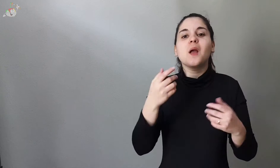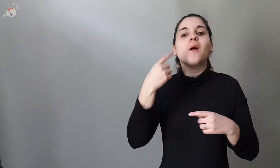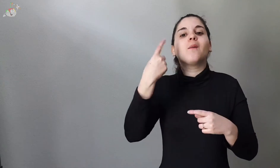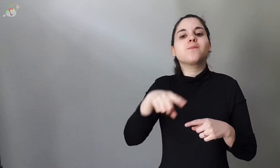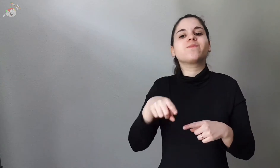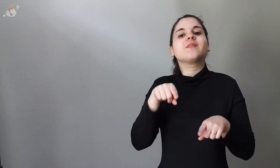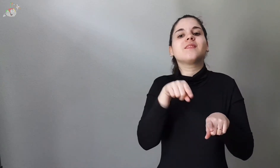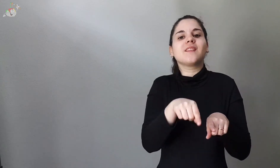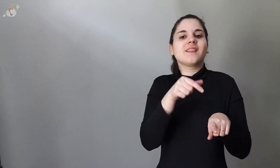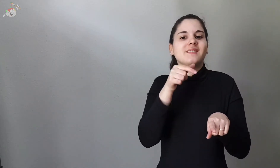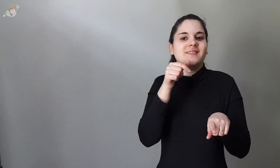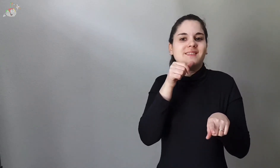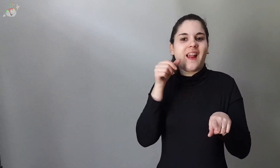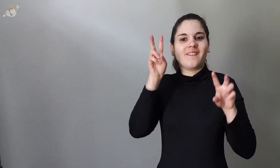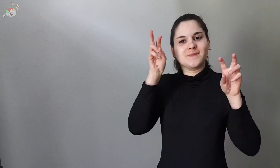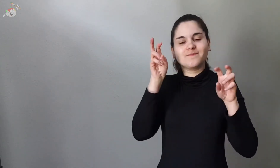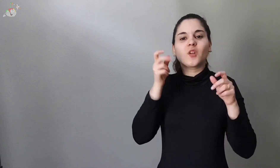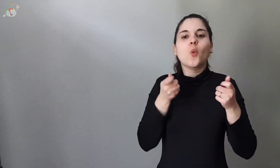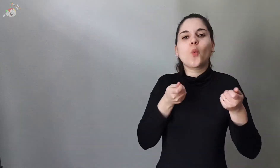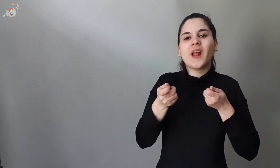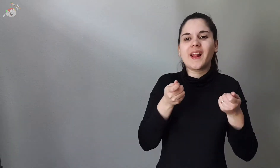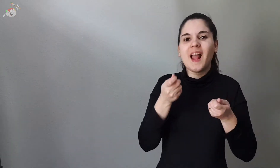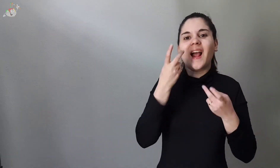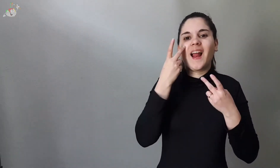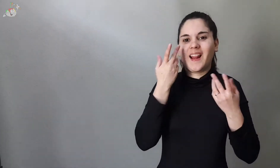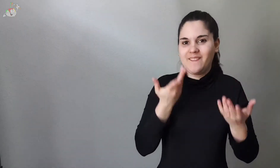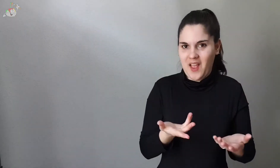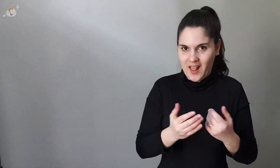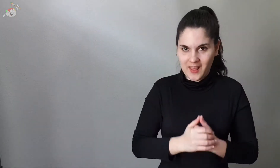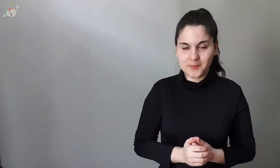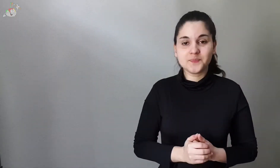This figure therefore serves to guide the Carnival.